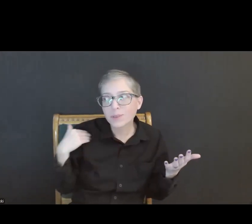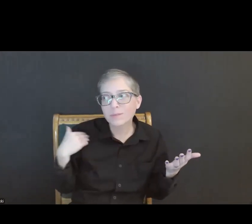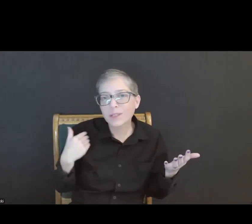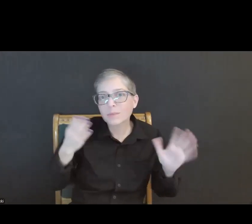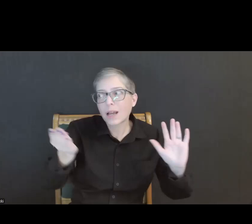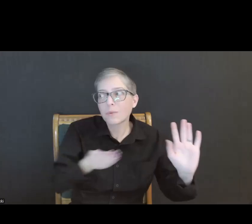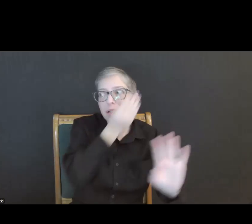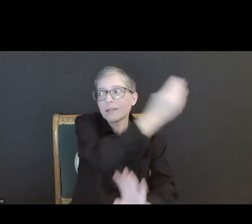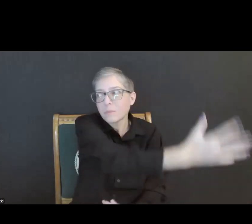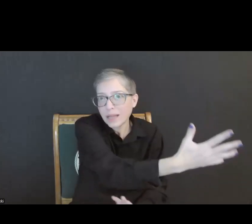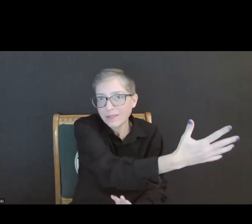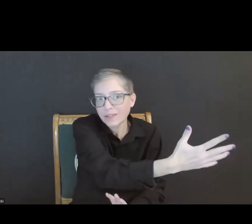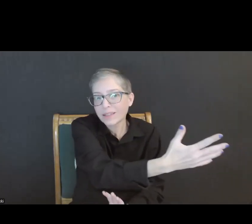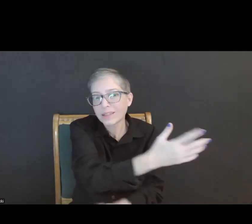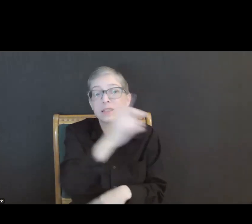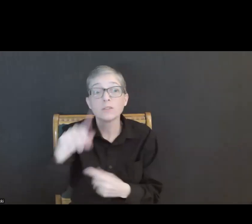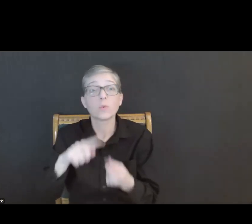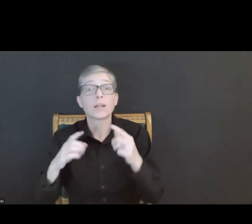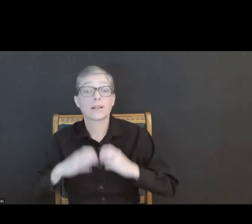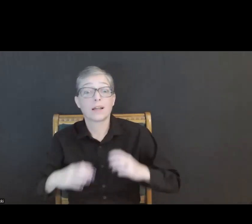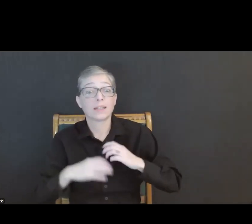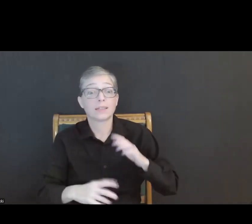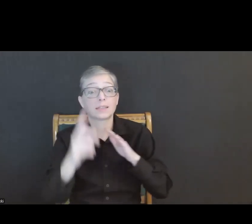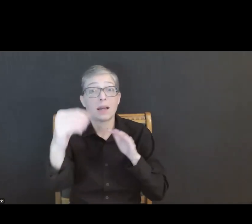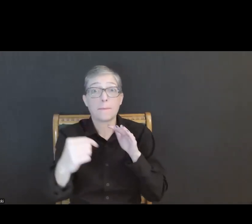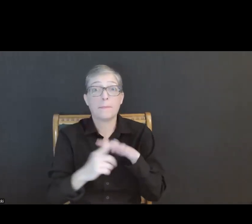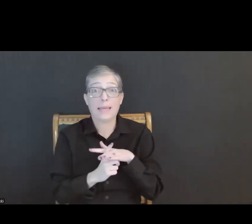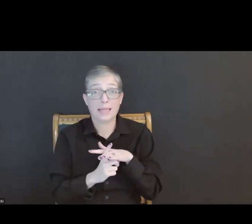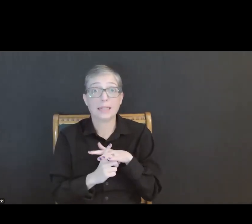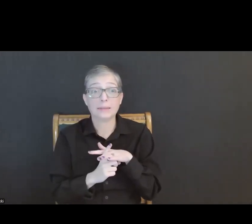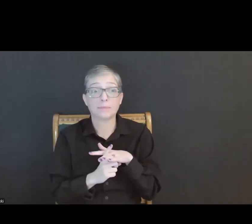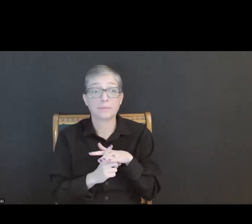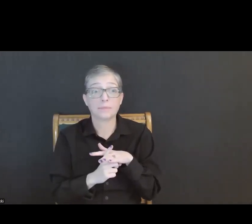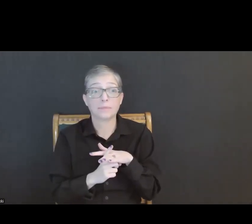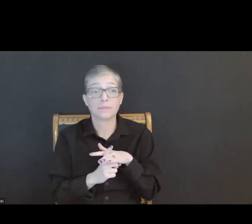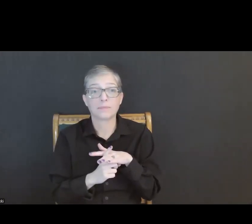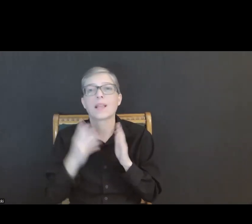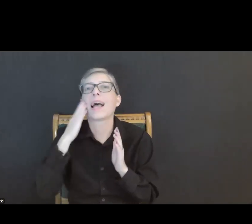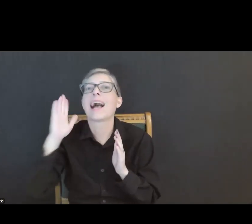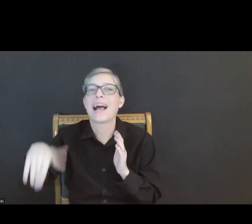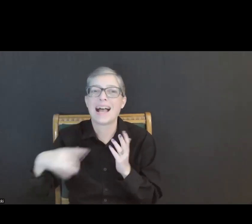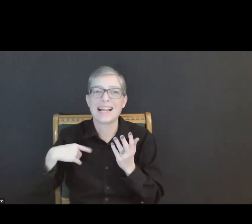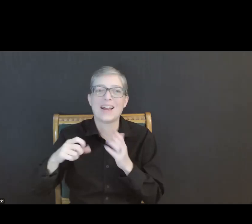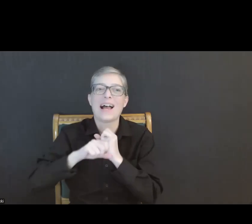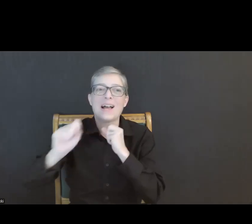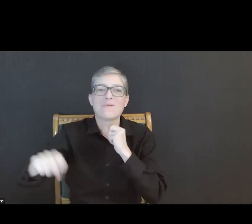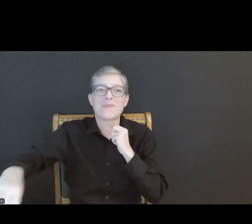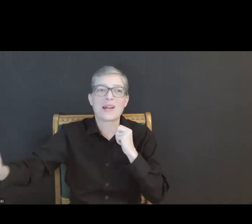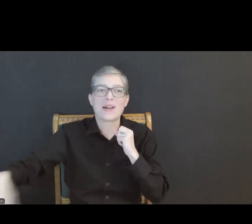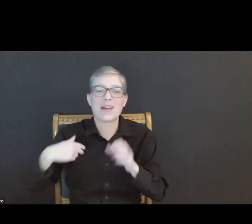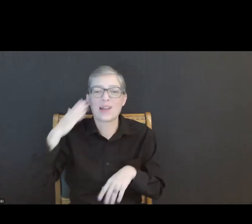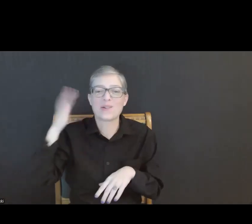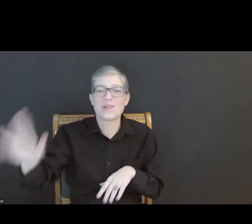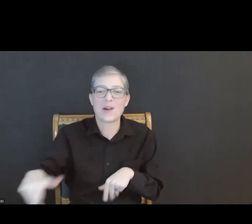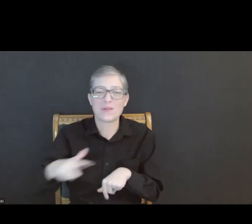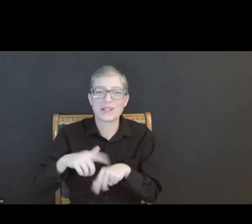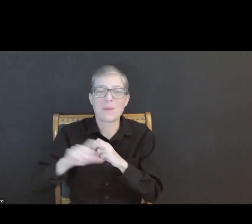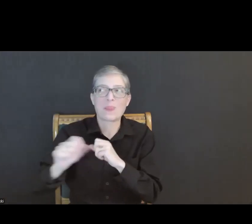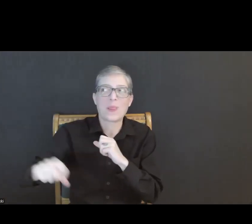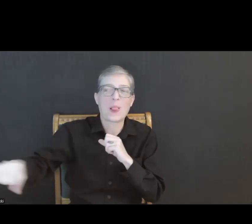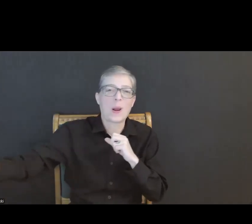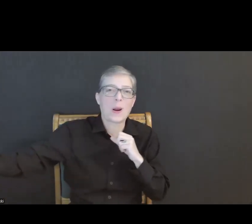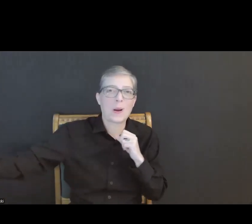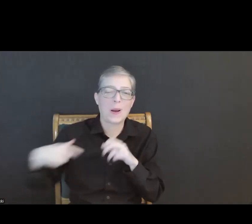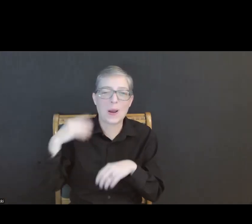to have the clients coming in what and I know I'm way over I know that I way over I know I over but